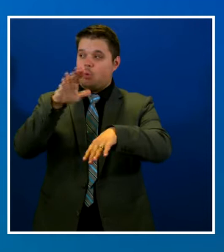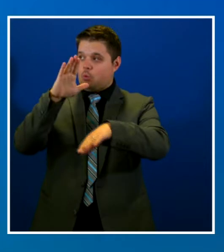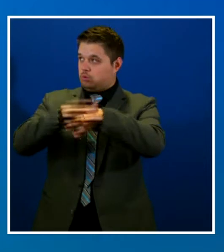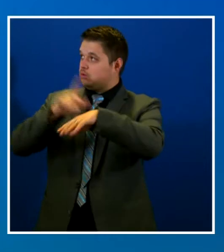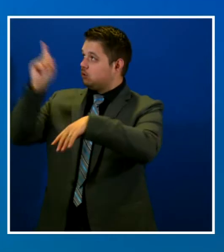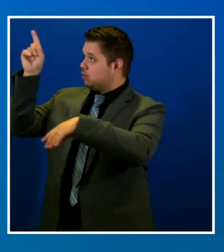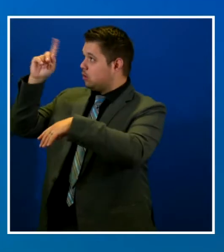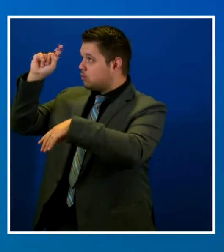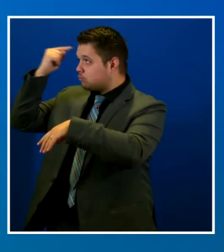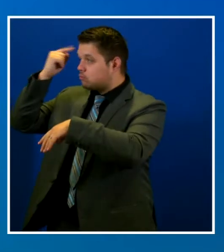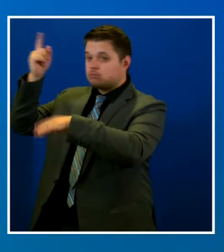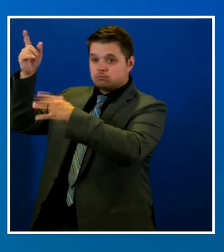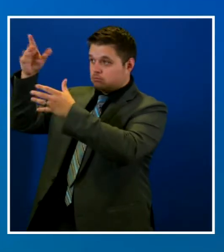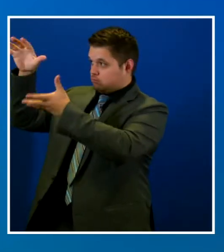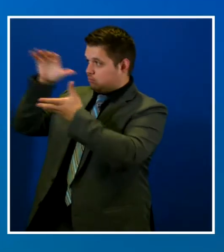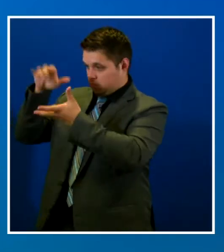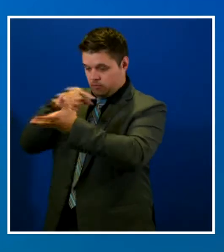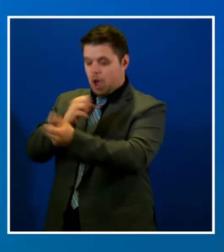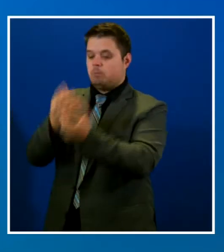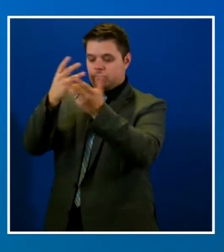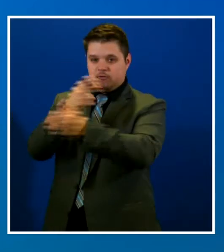Clark County public health is also working closely with